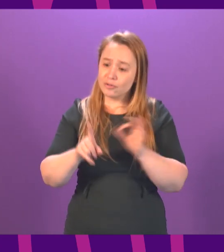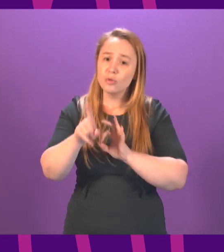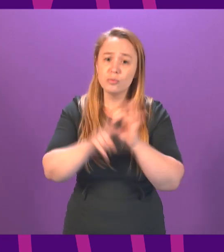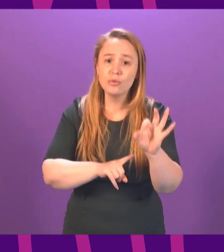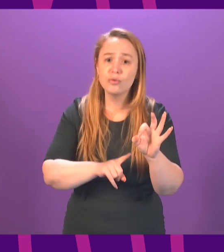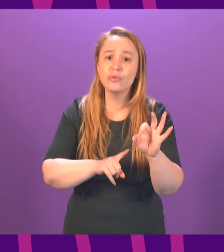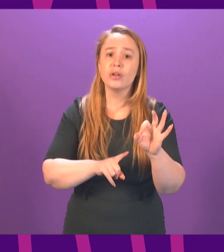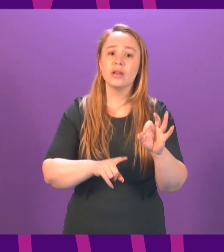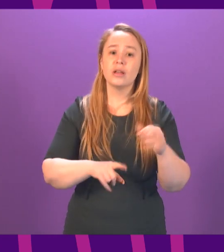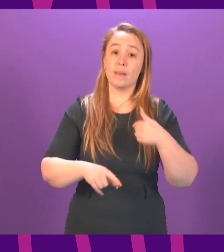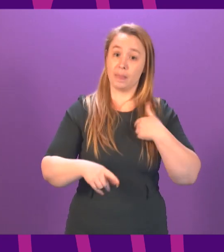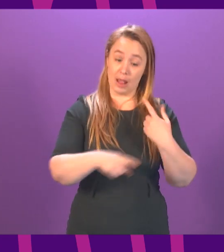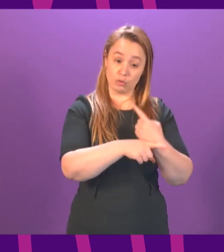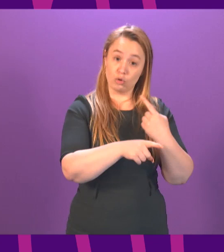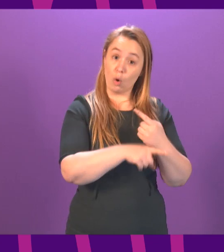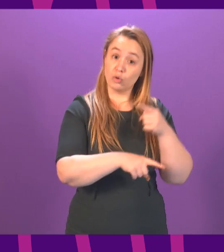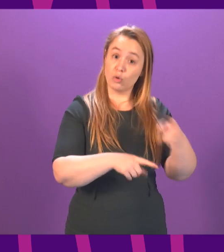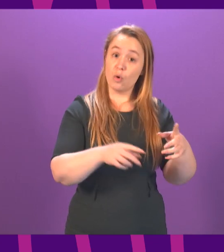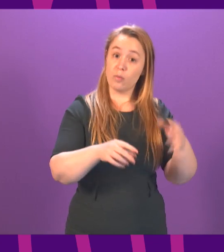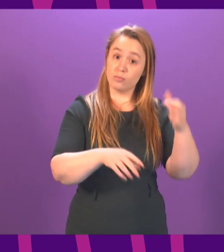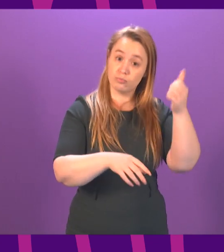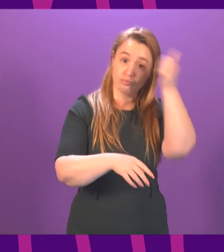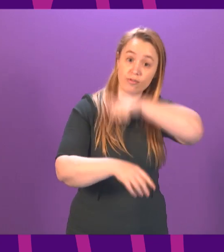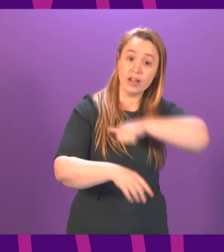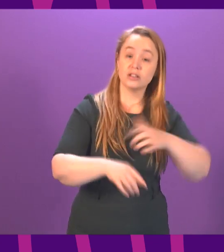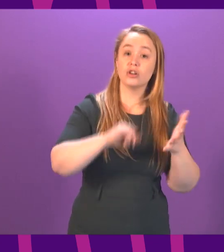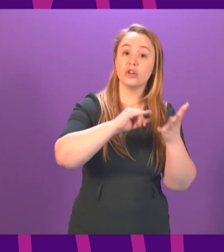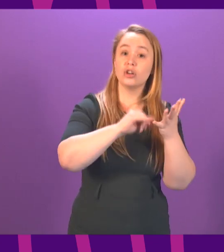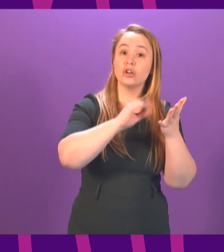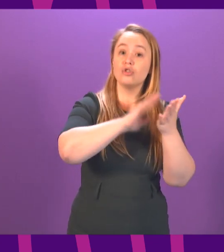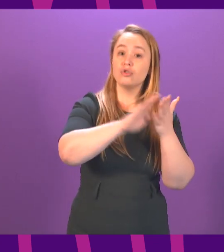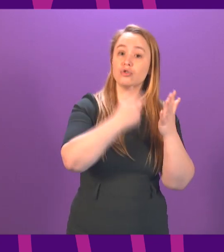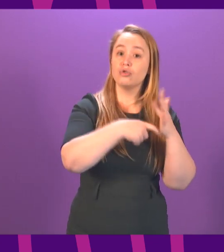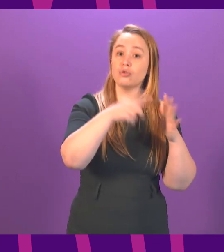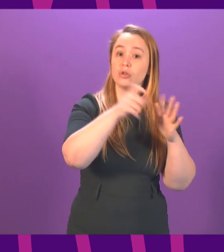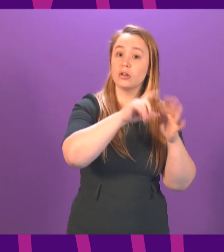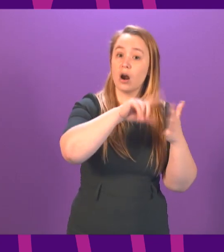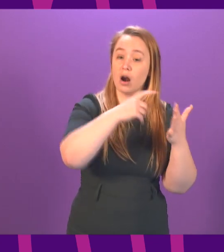but I speak to her often. It is true that she advises a range of things—she has been